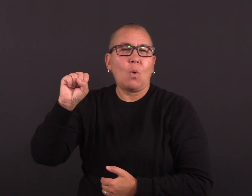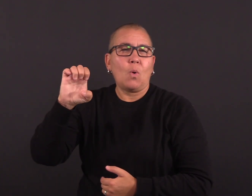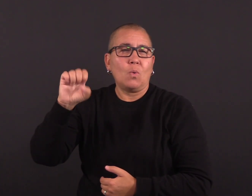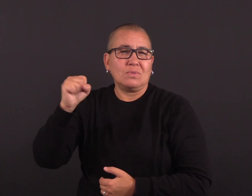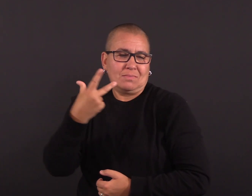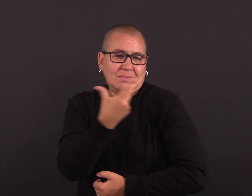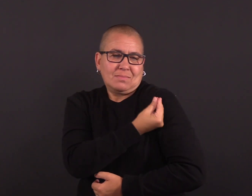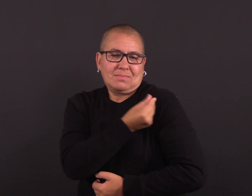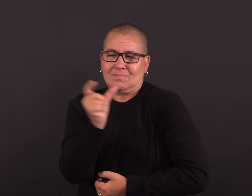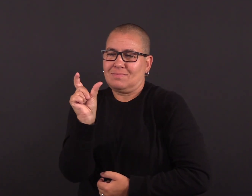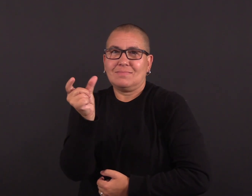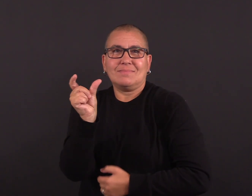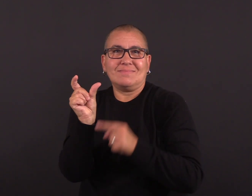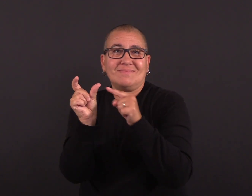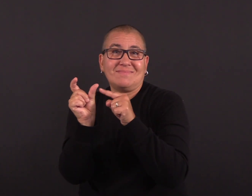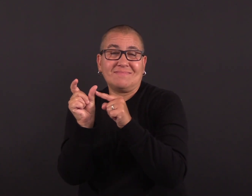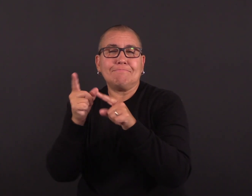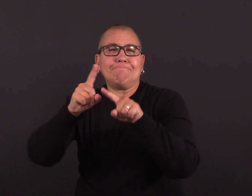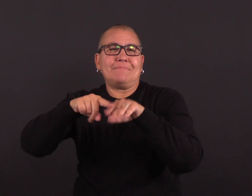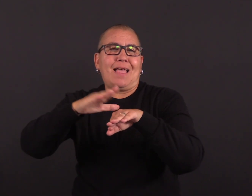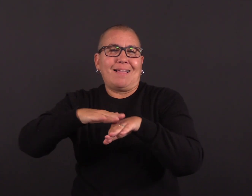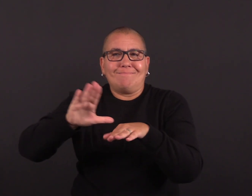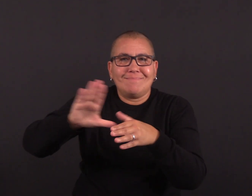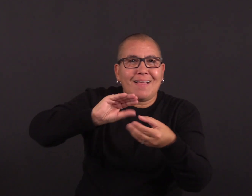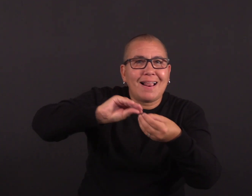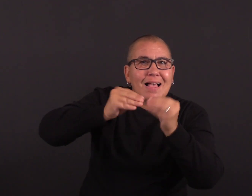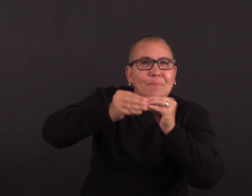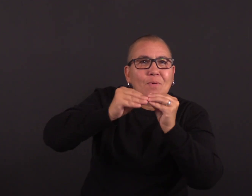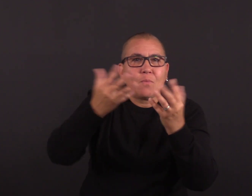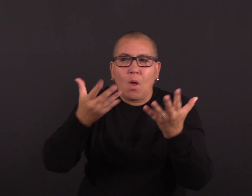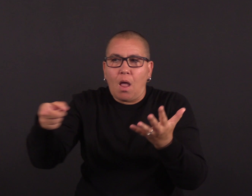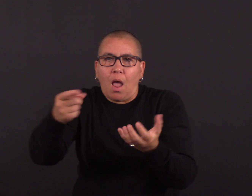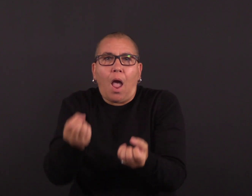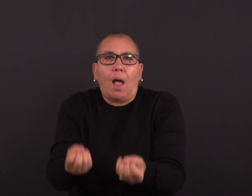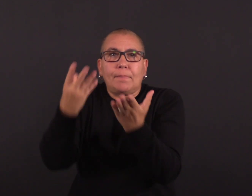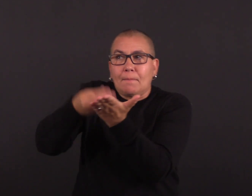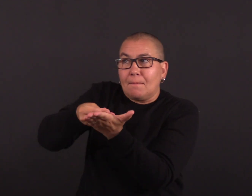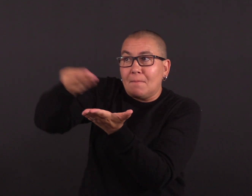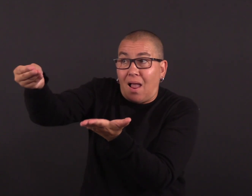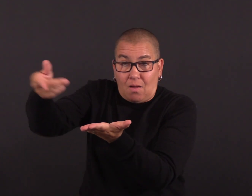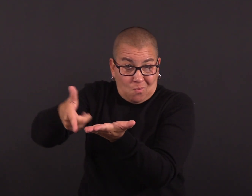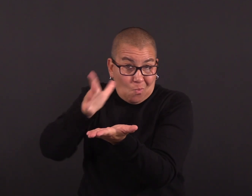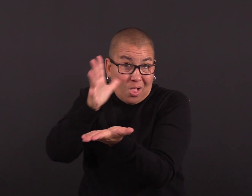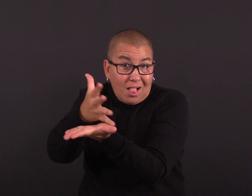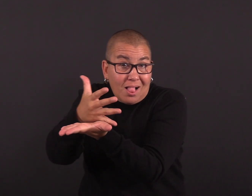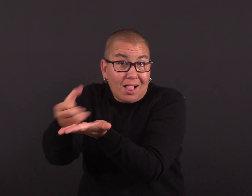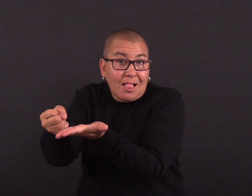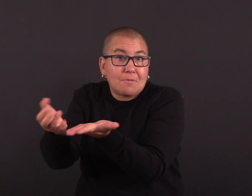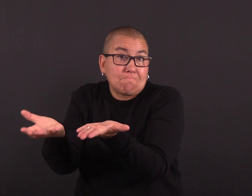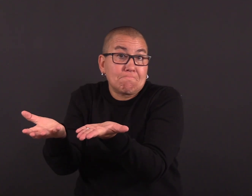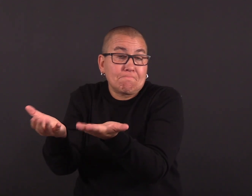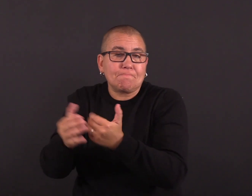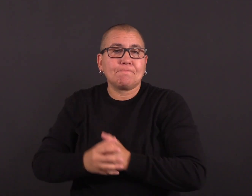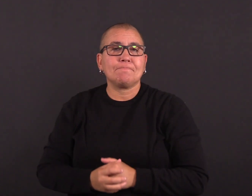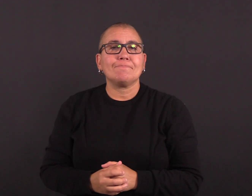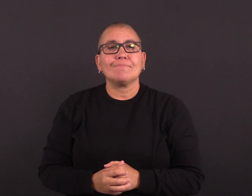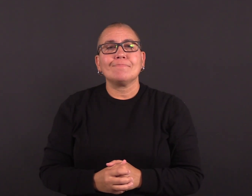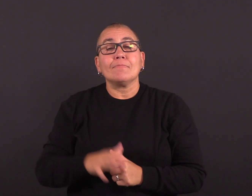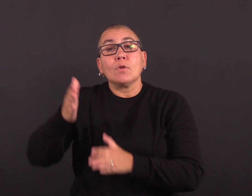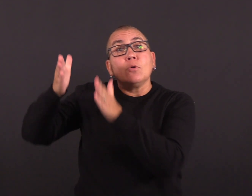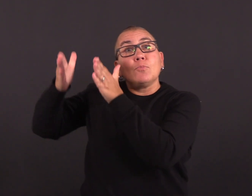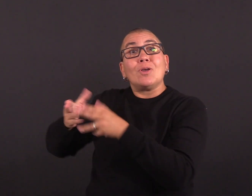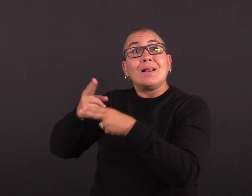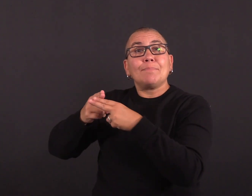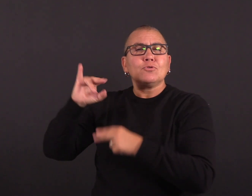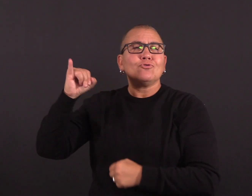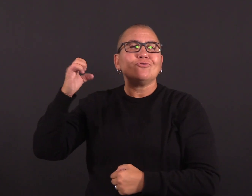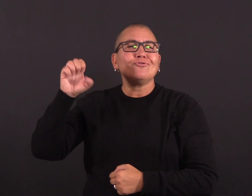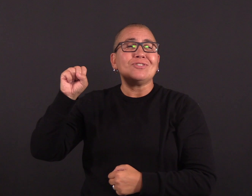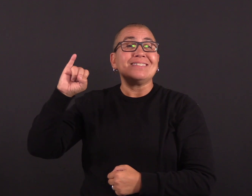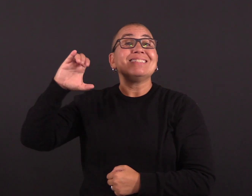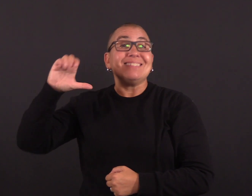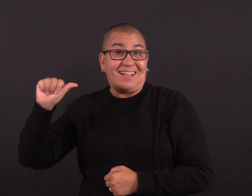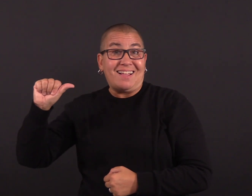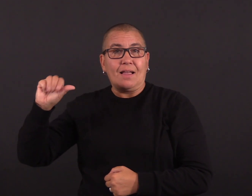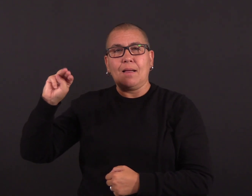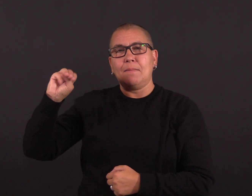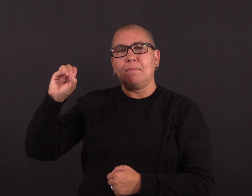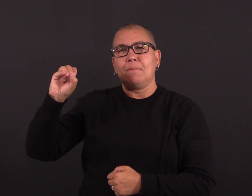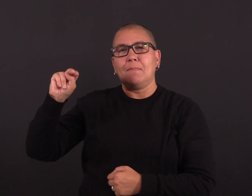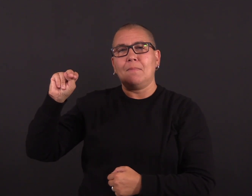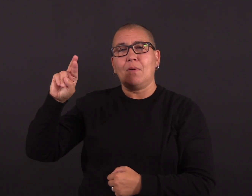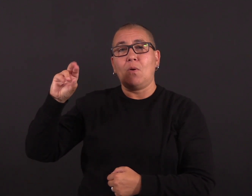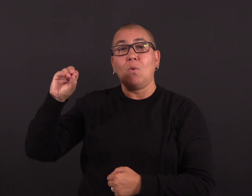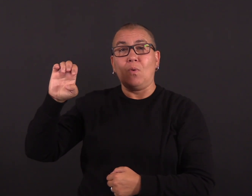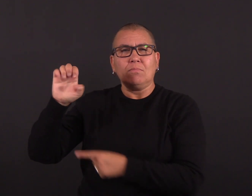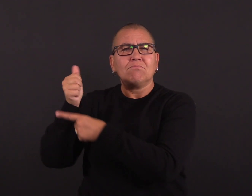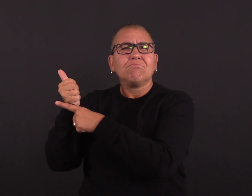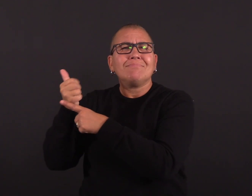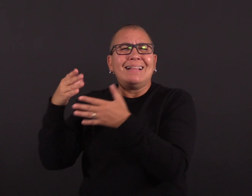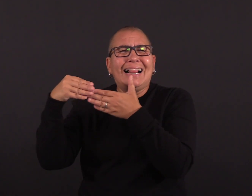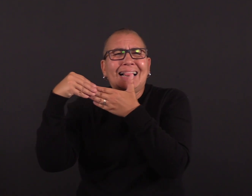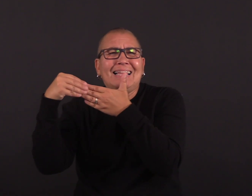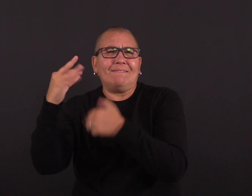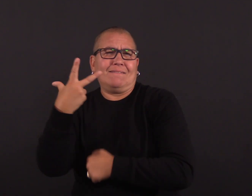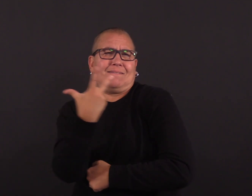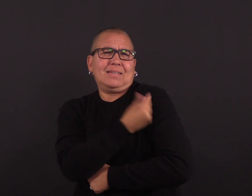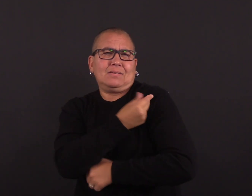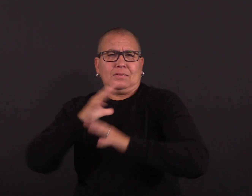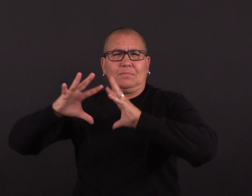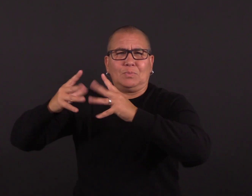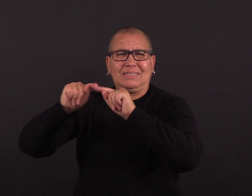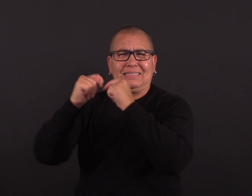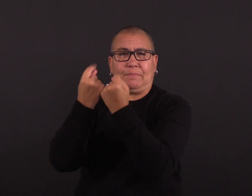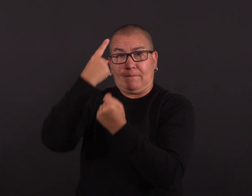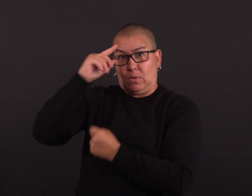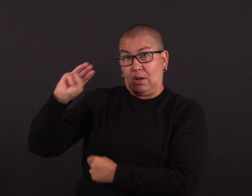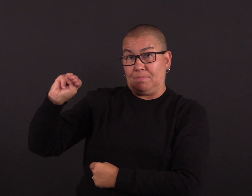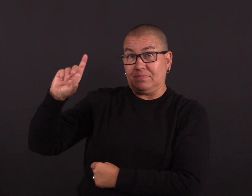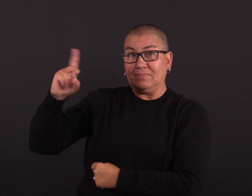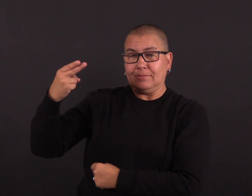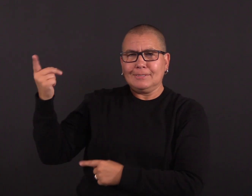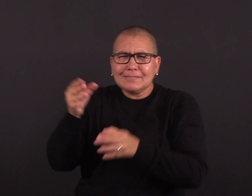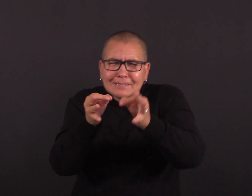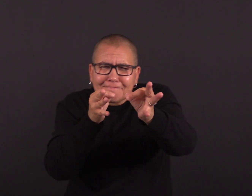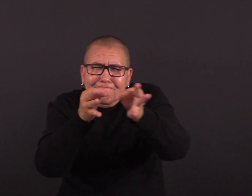but she said "we have been assured there will be enough vaccine for everyone."